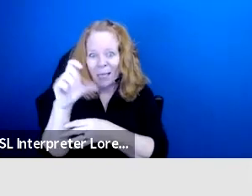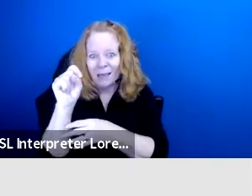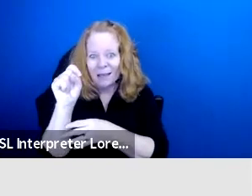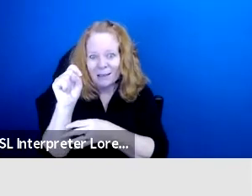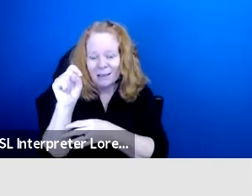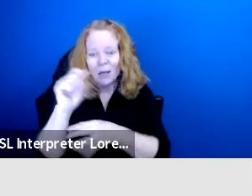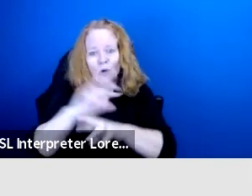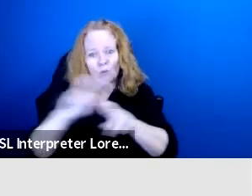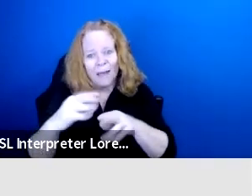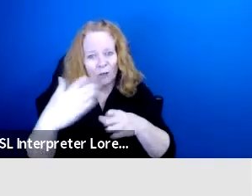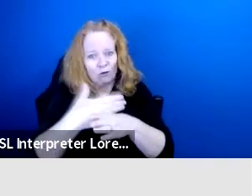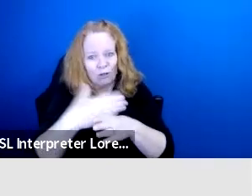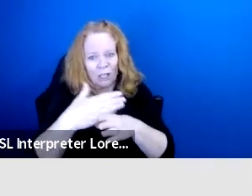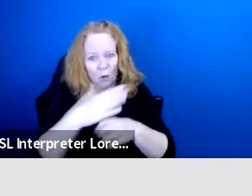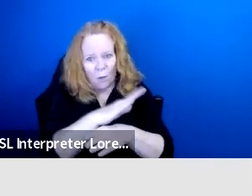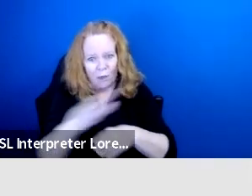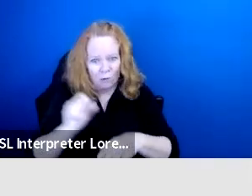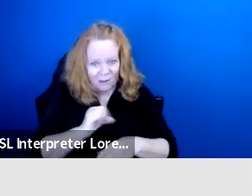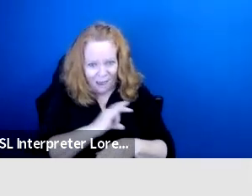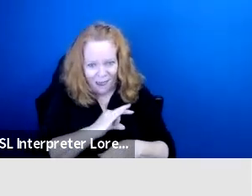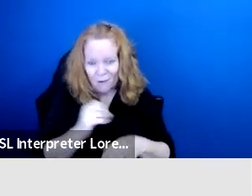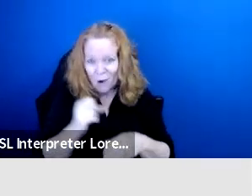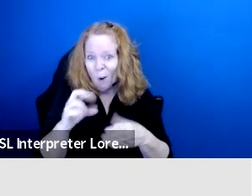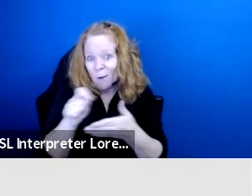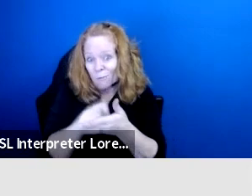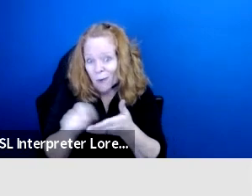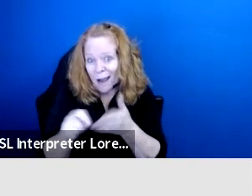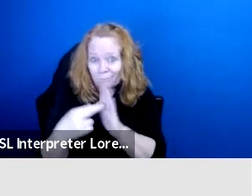content or even just writing guidelines that explain to people how to author the content